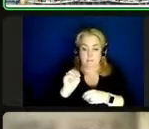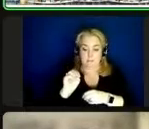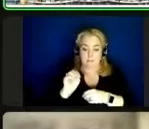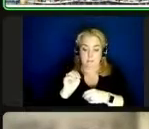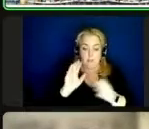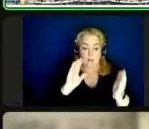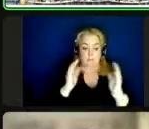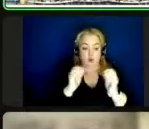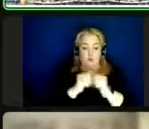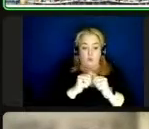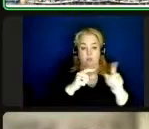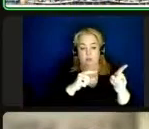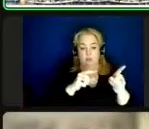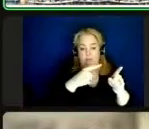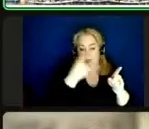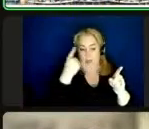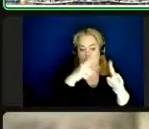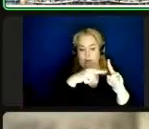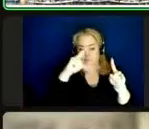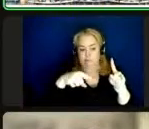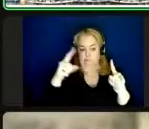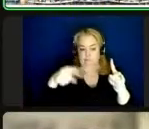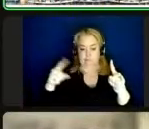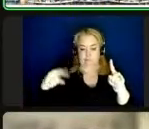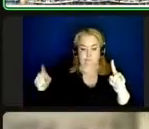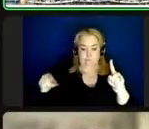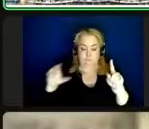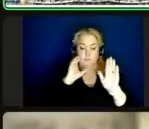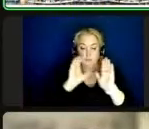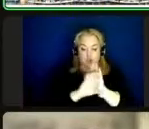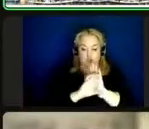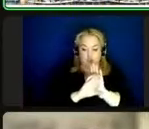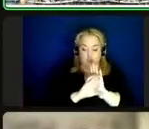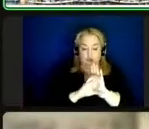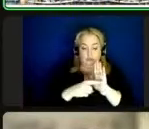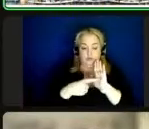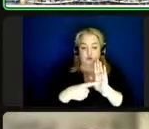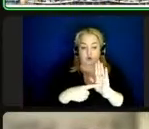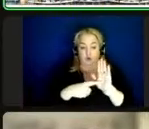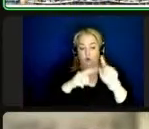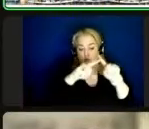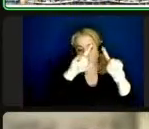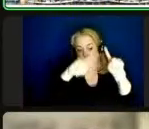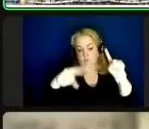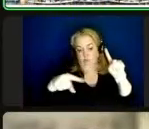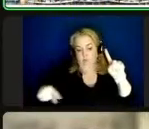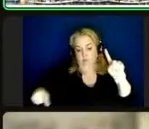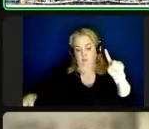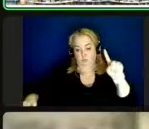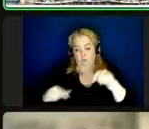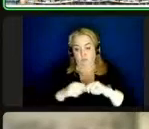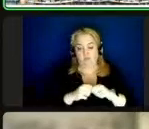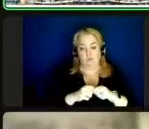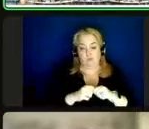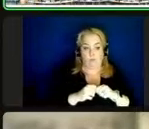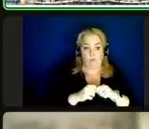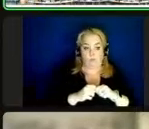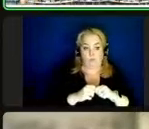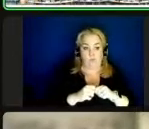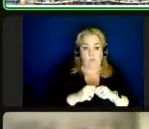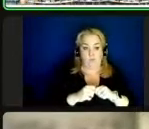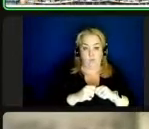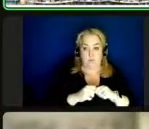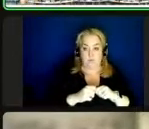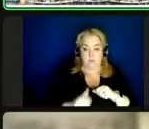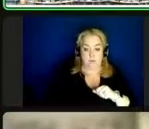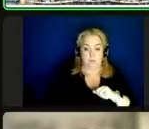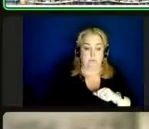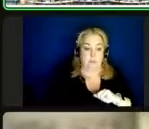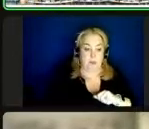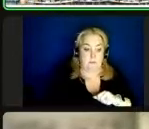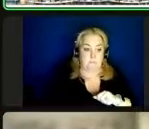THOUSAND A POPULATION ON SALES